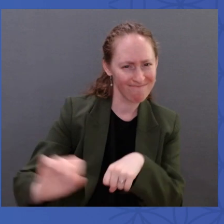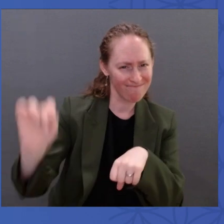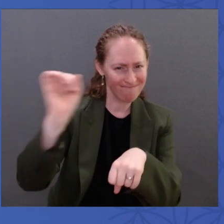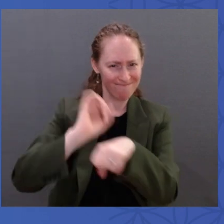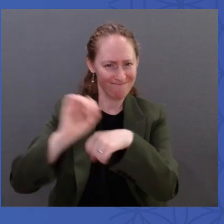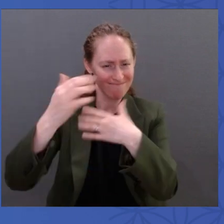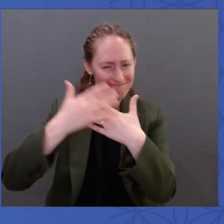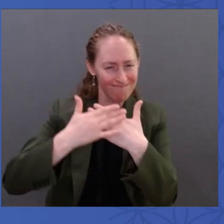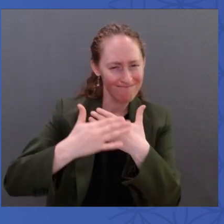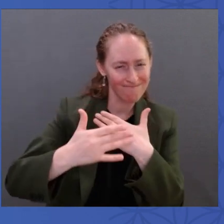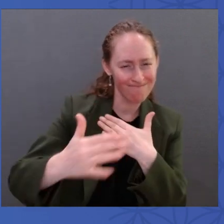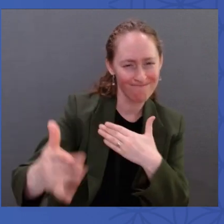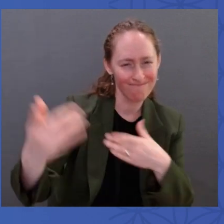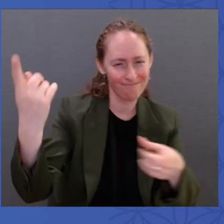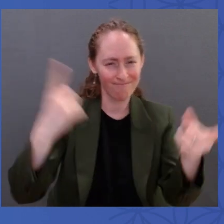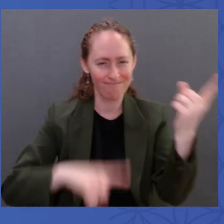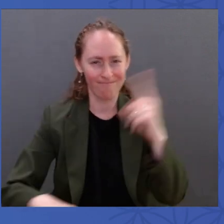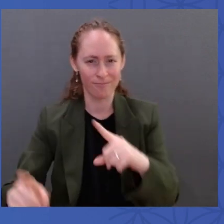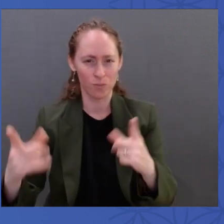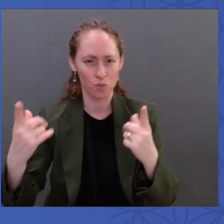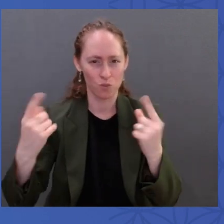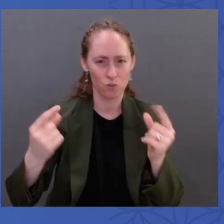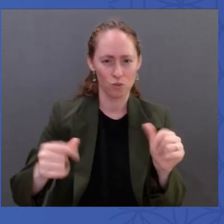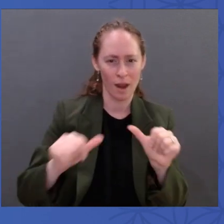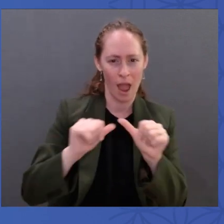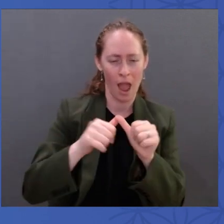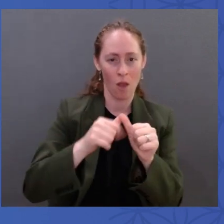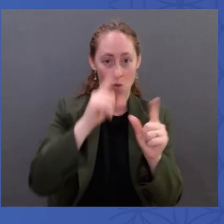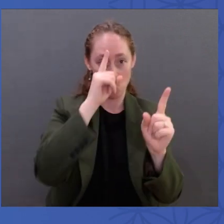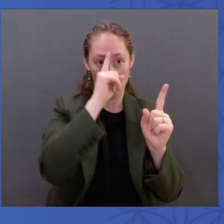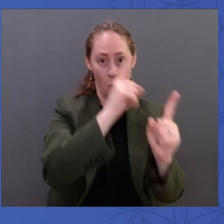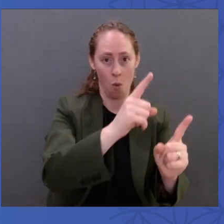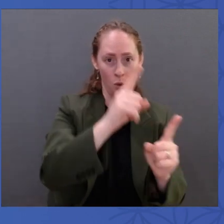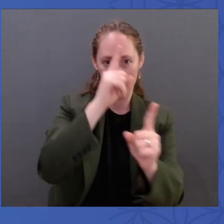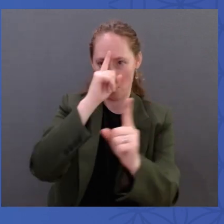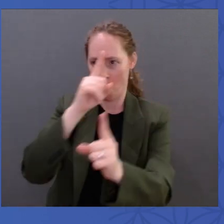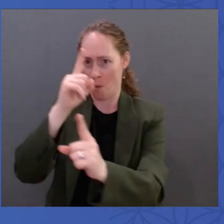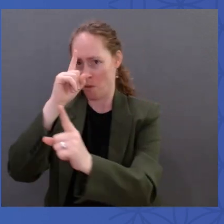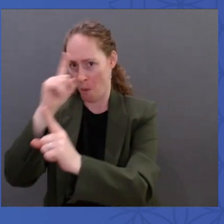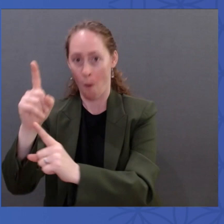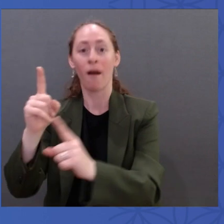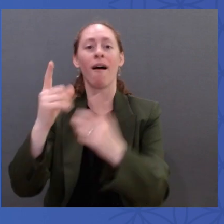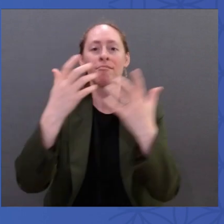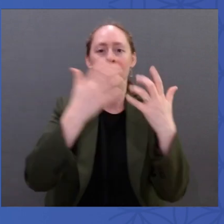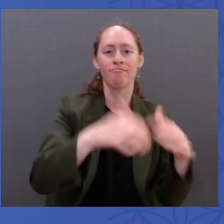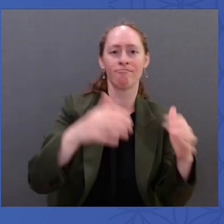But in our discussions today, it's clear that we all recognize the fundamental direction we need to move in.